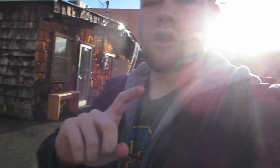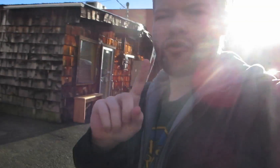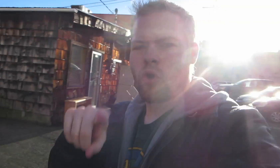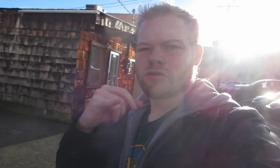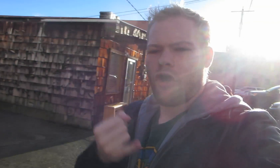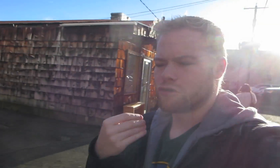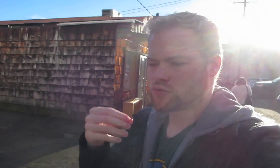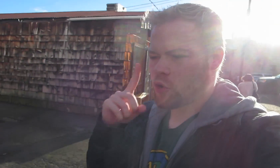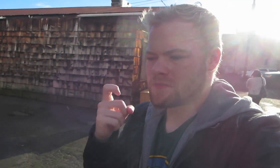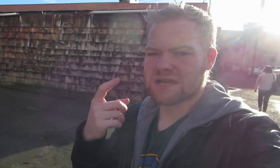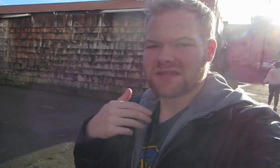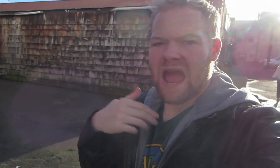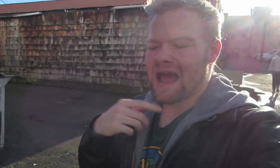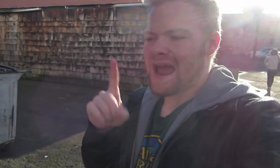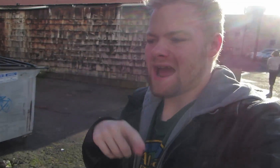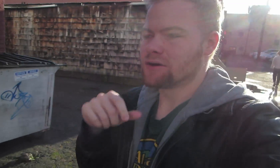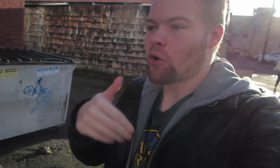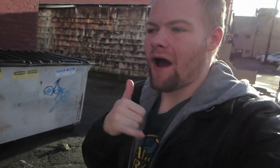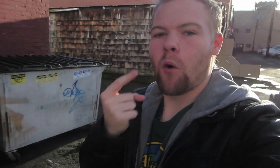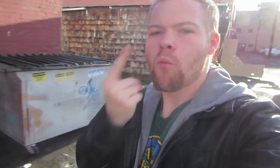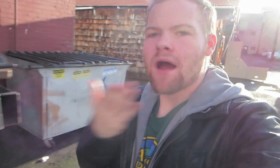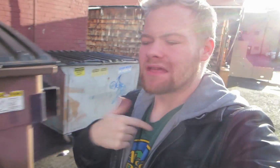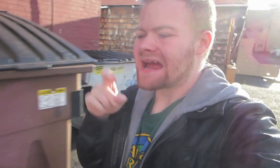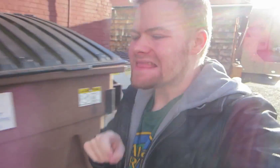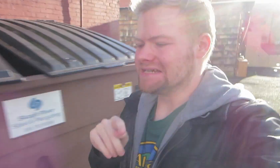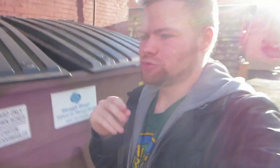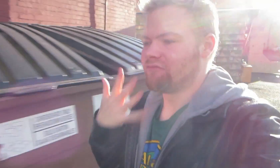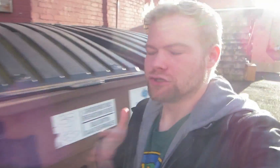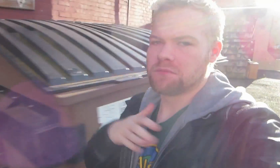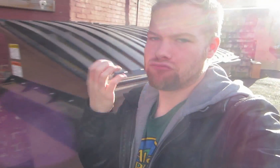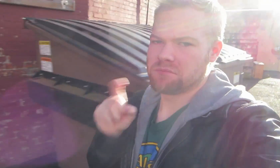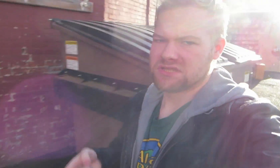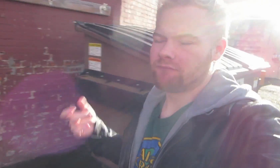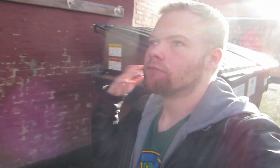Going to the art store because I don't have the ONE thing I need to finish my Christmas gift.